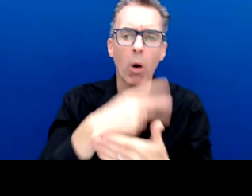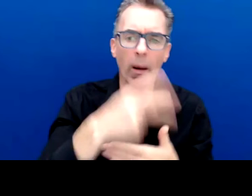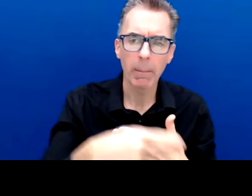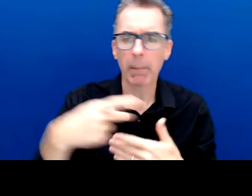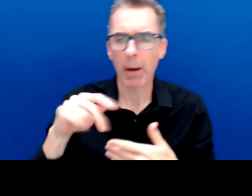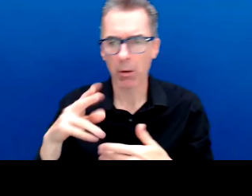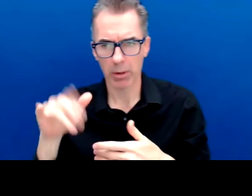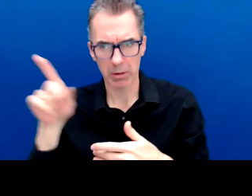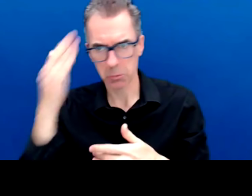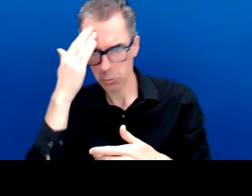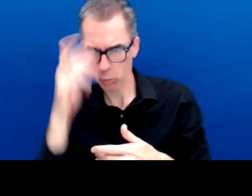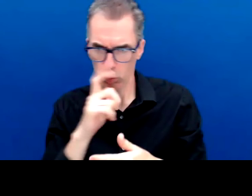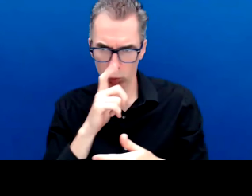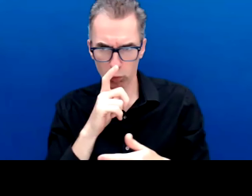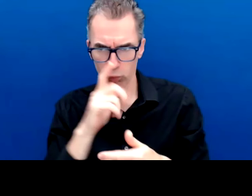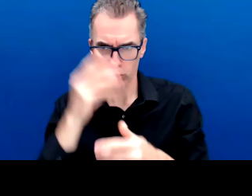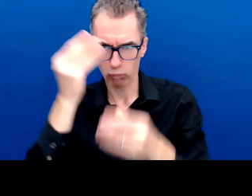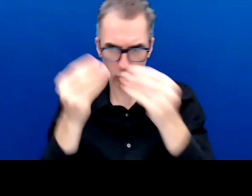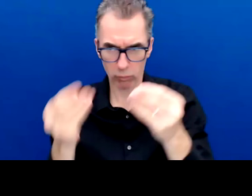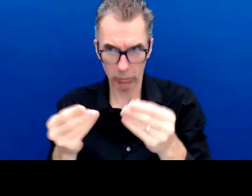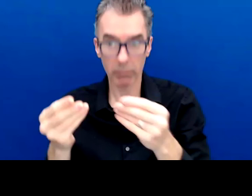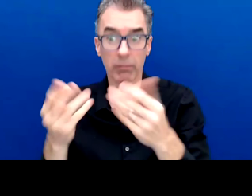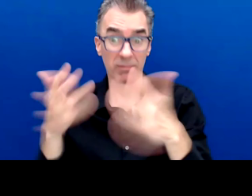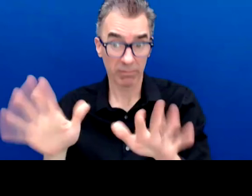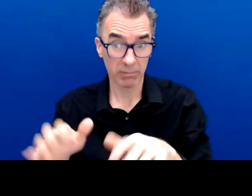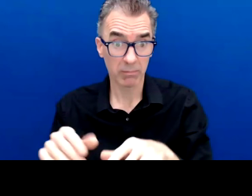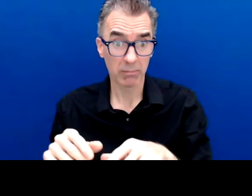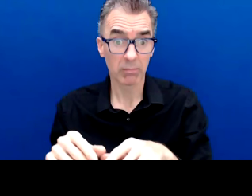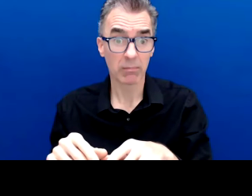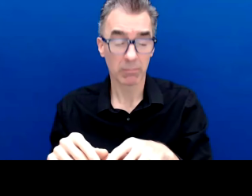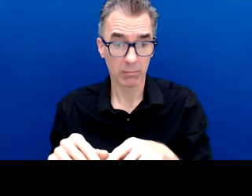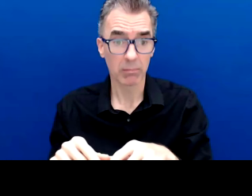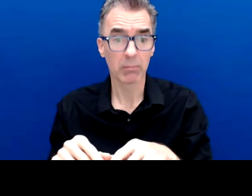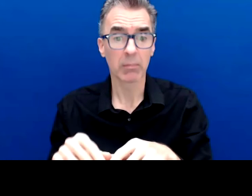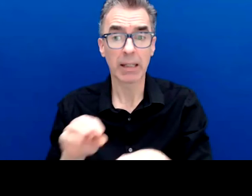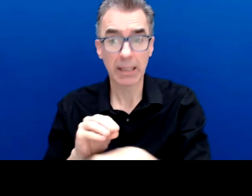Now, once that's done, the intervention between, counselor and student happens.